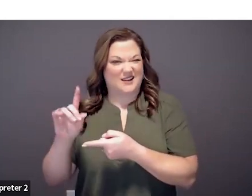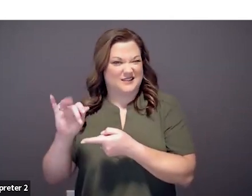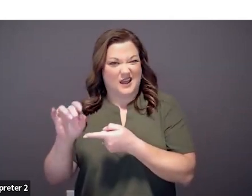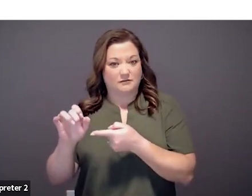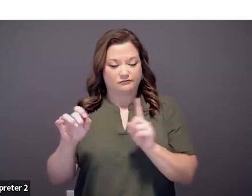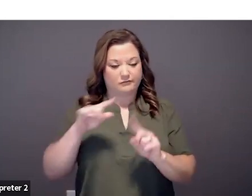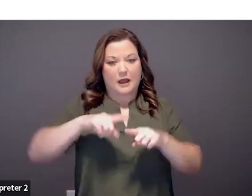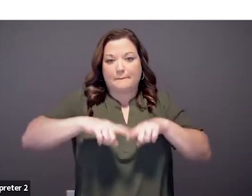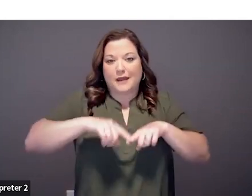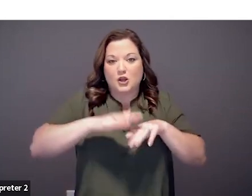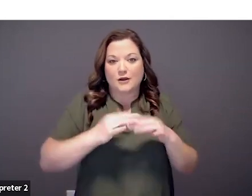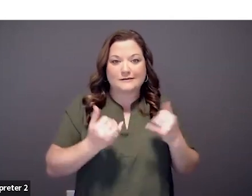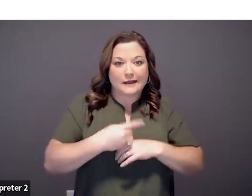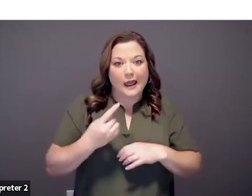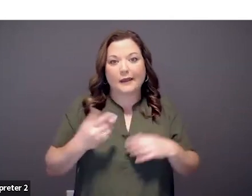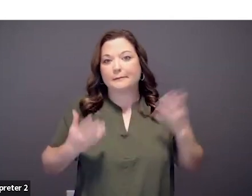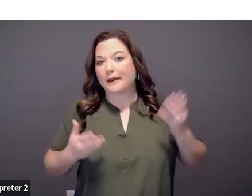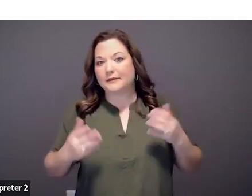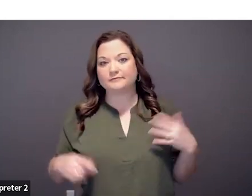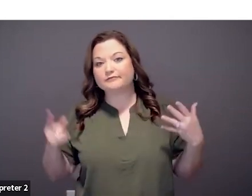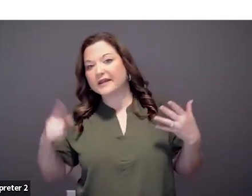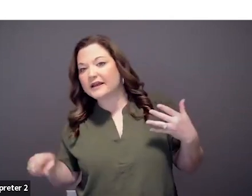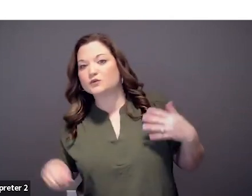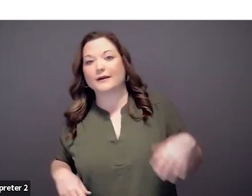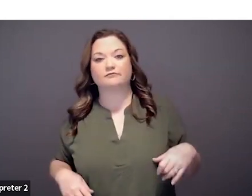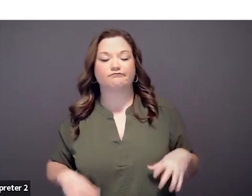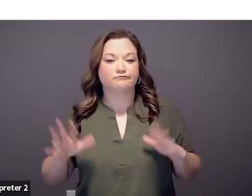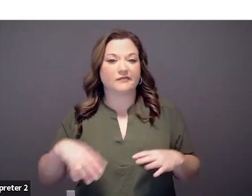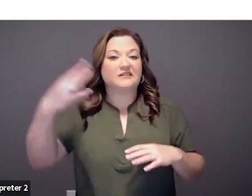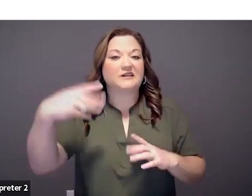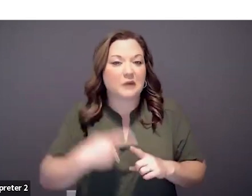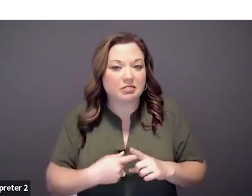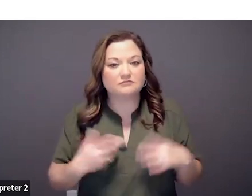Do I want to do it for next week or in a month? That's something that having today